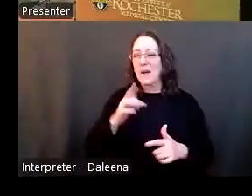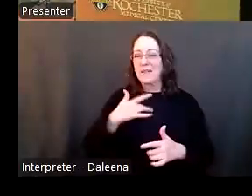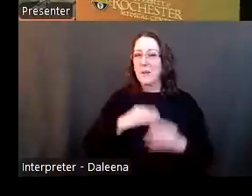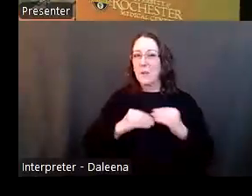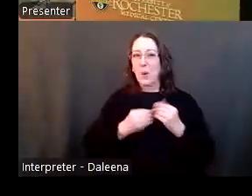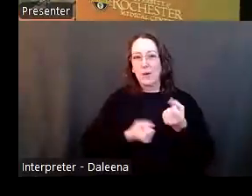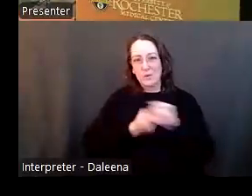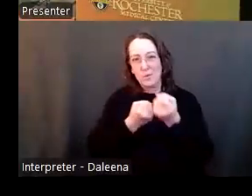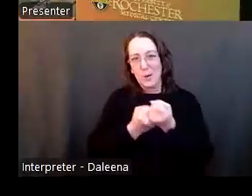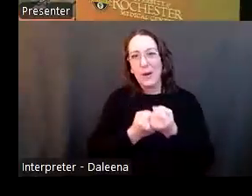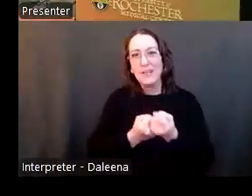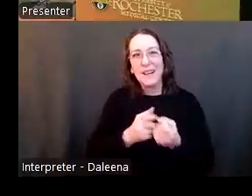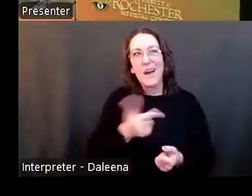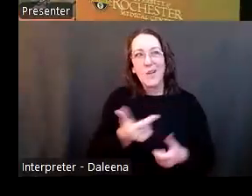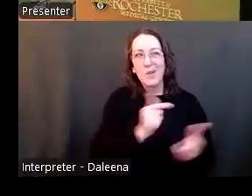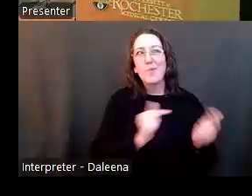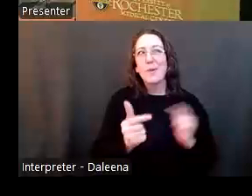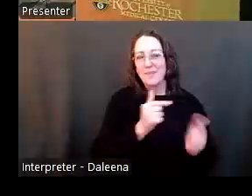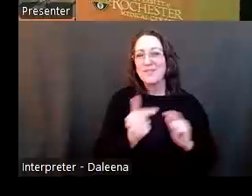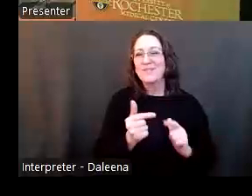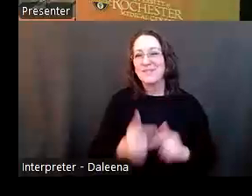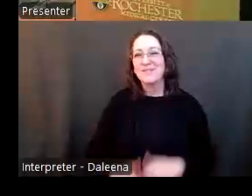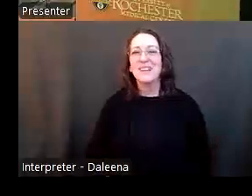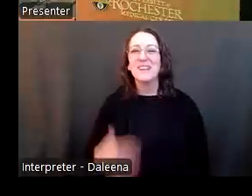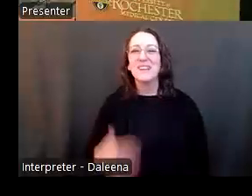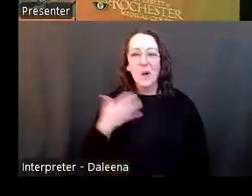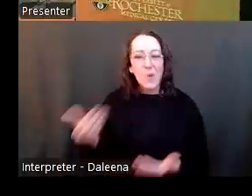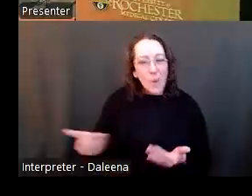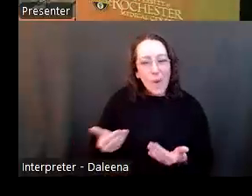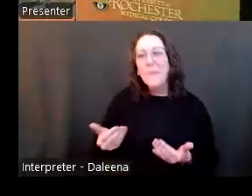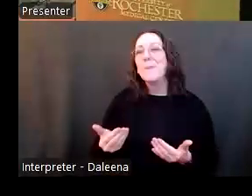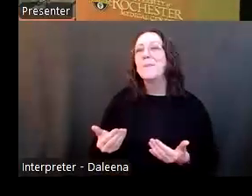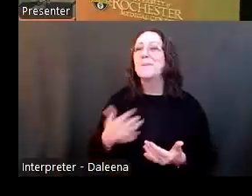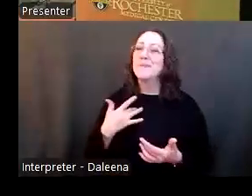than on their other rotations um they feel very welcomed they feel like we have good communication